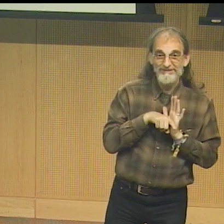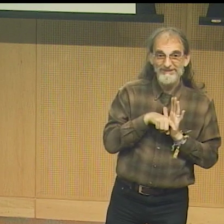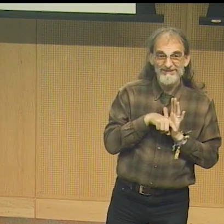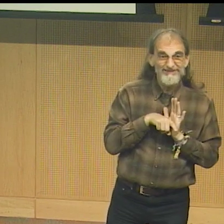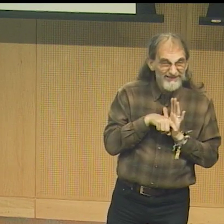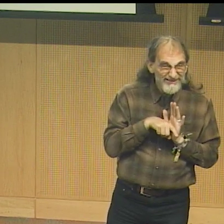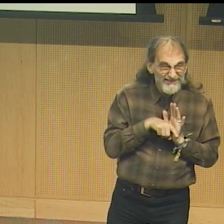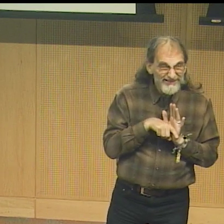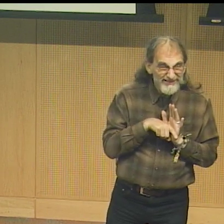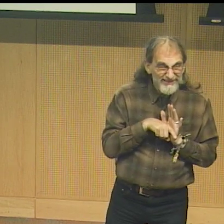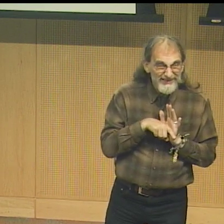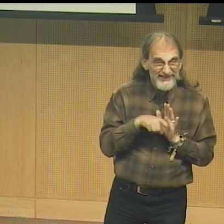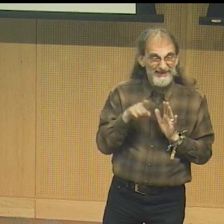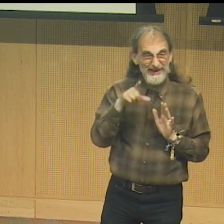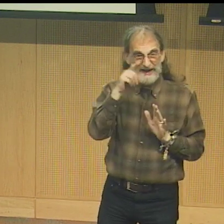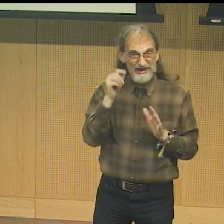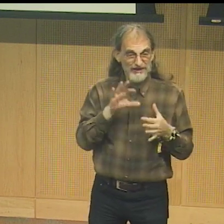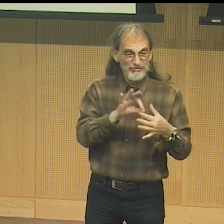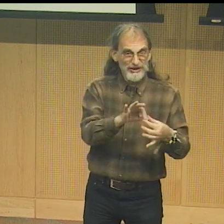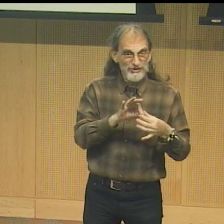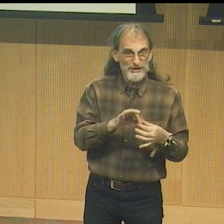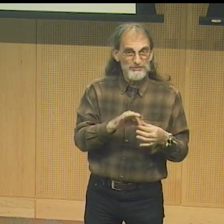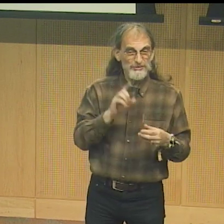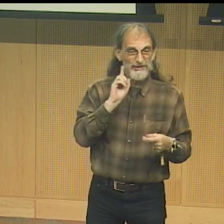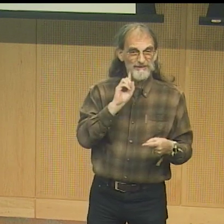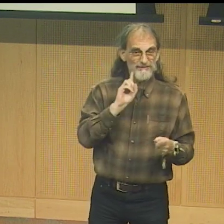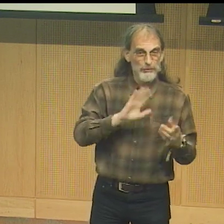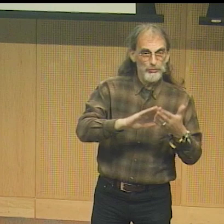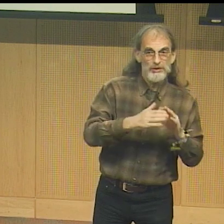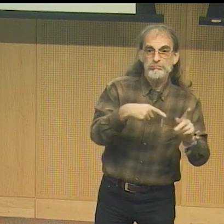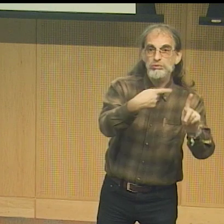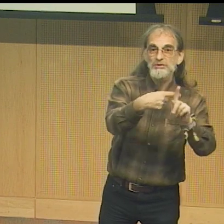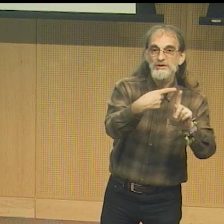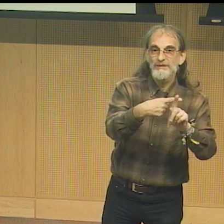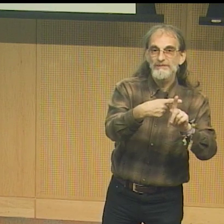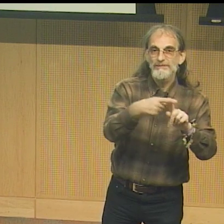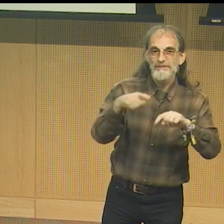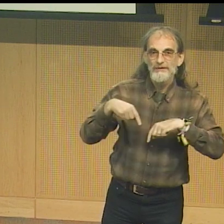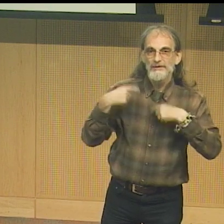there are positive and negative impacts from Deaf culture.